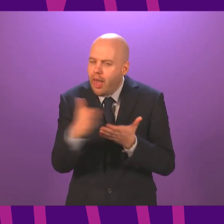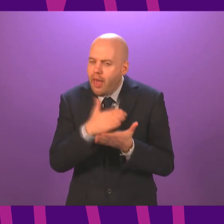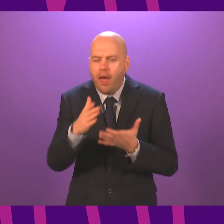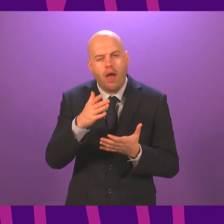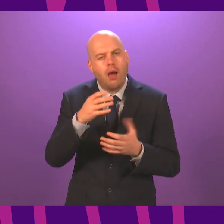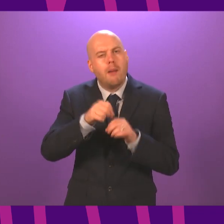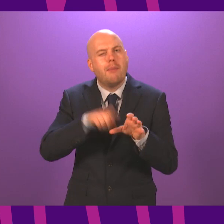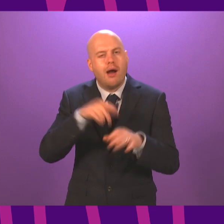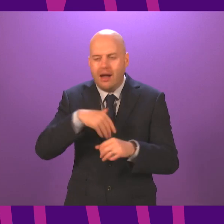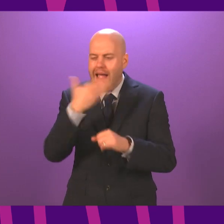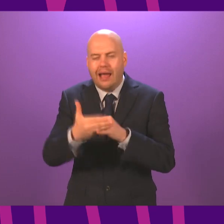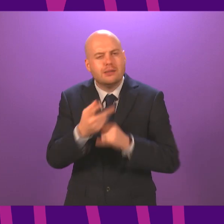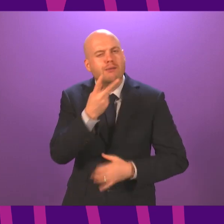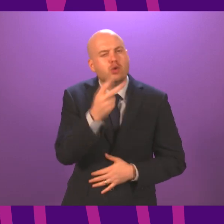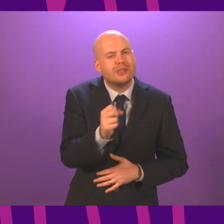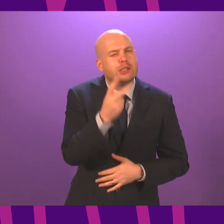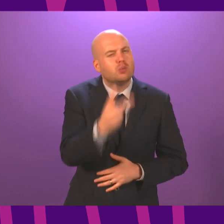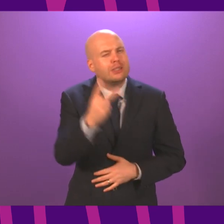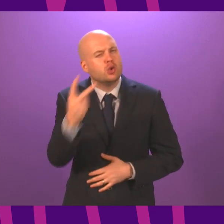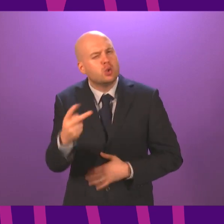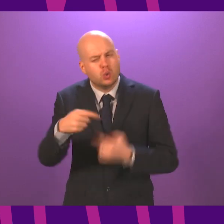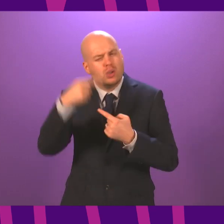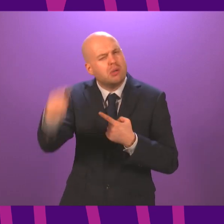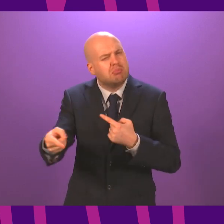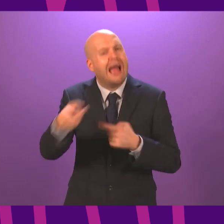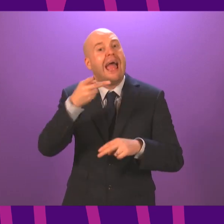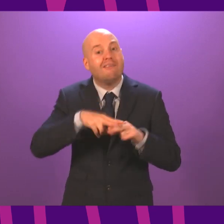alternative support will be in place should Government decide not to backdate the payment?